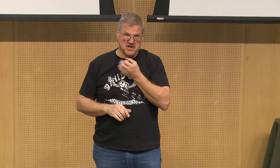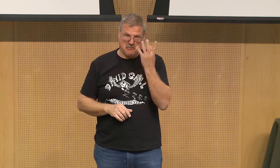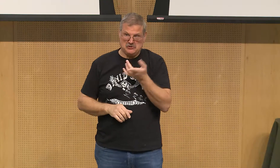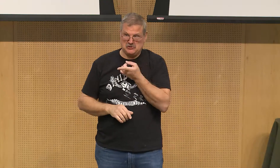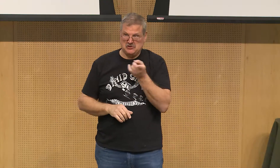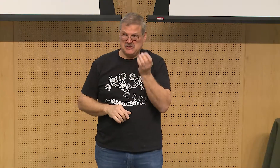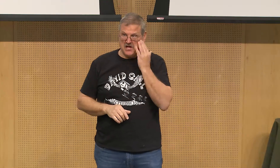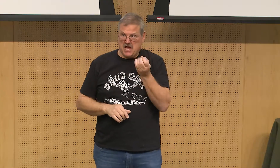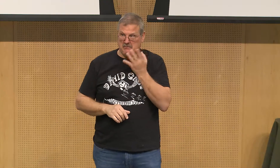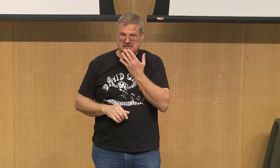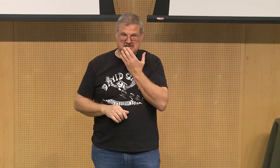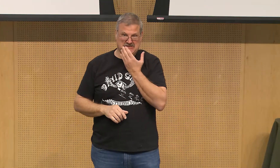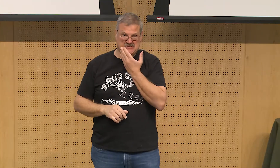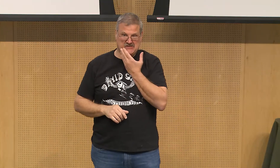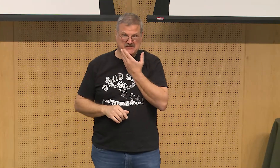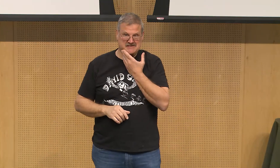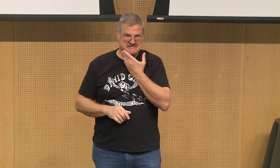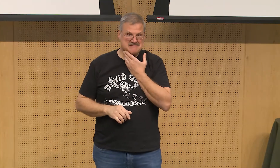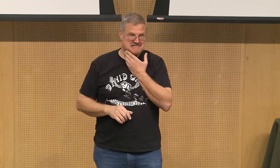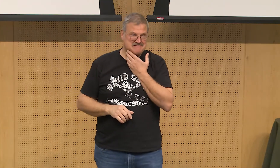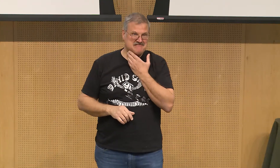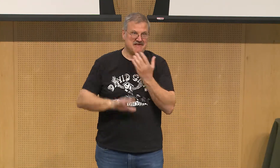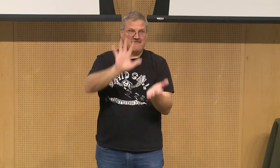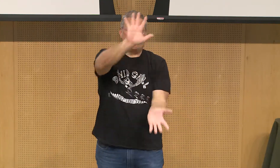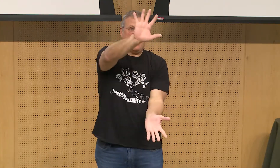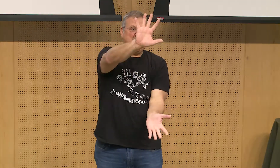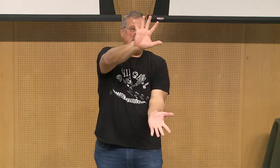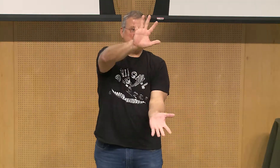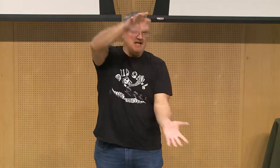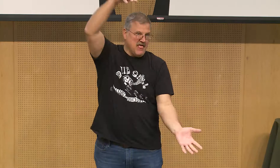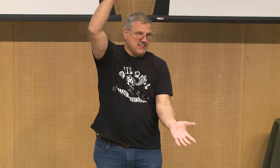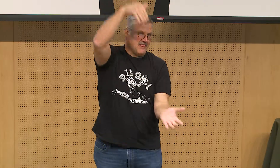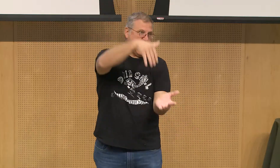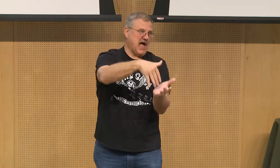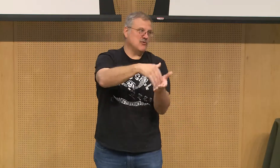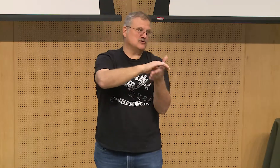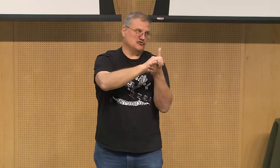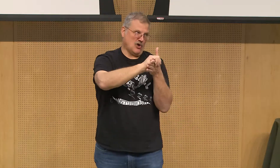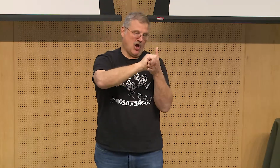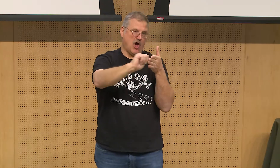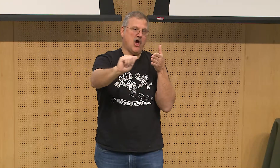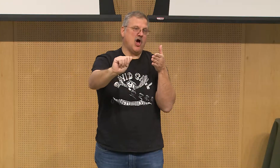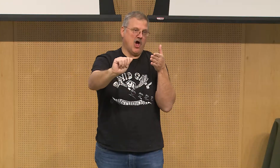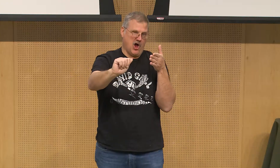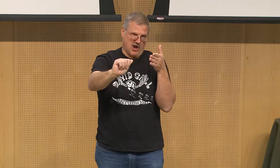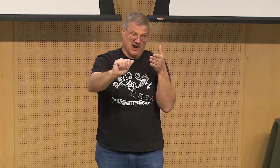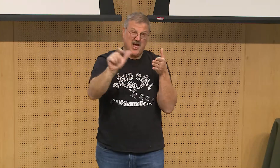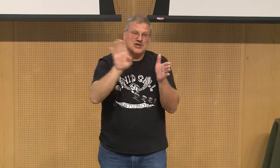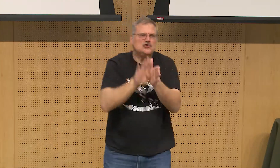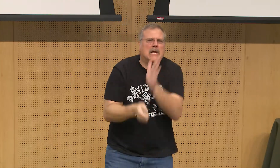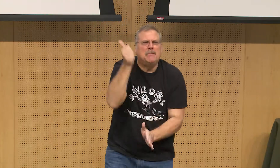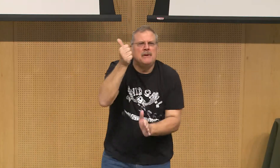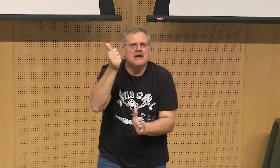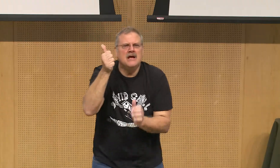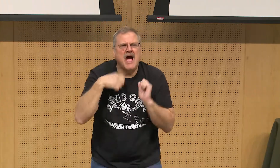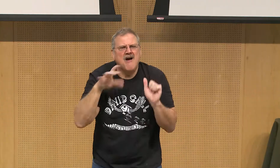Anybody want to guess how much this machine costs? It's a $5,000 piece of equipment,